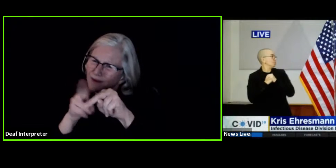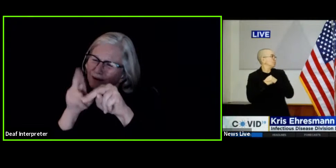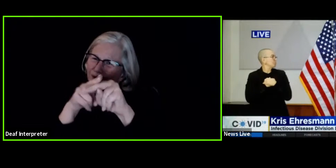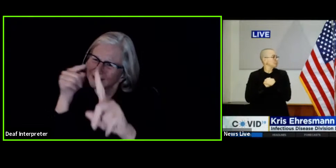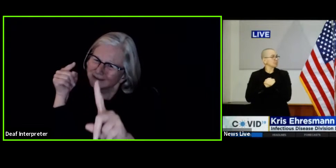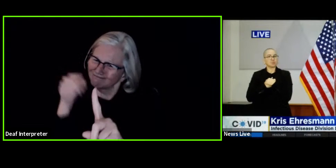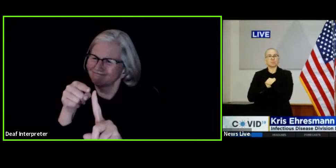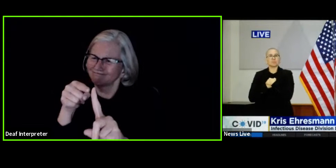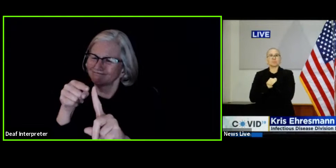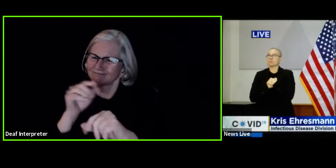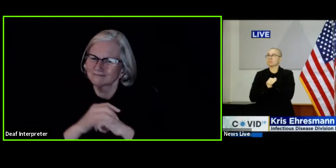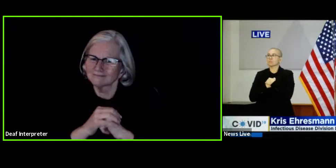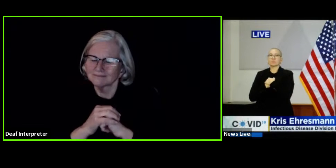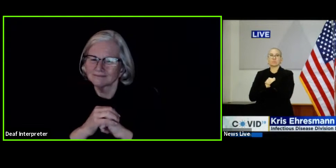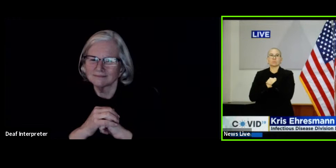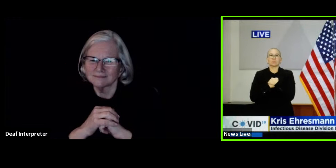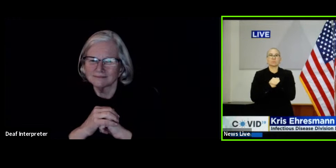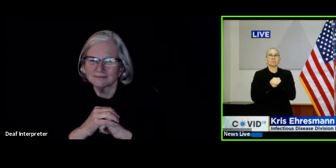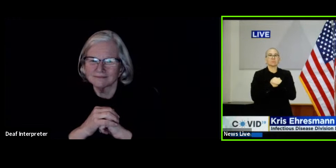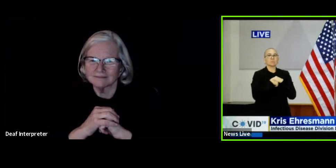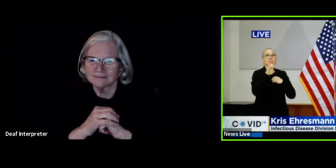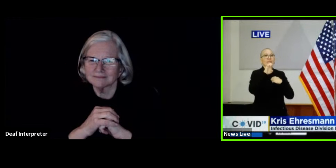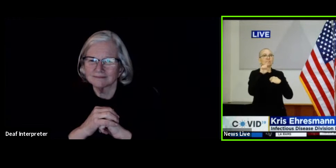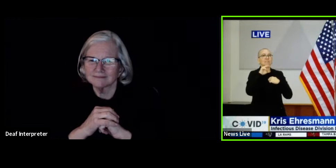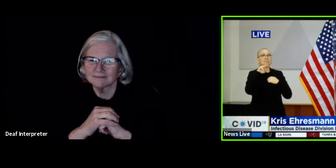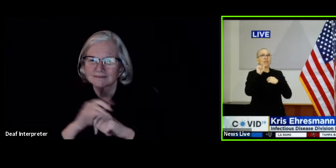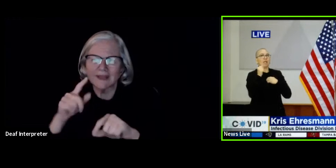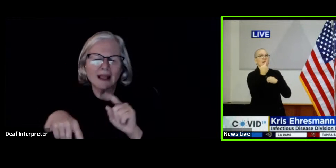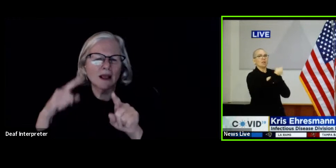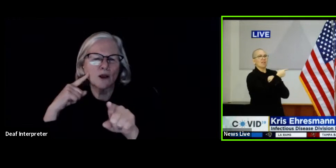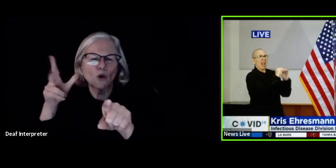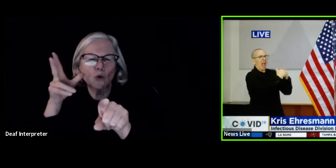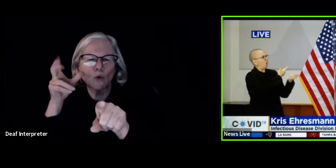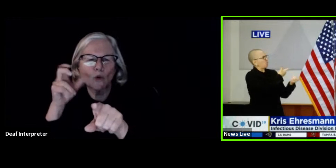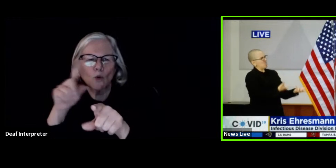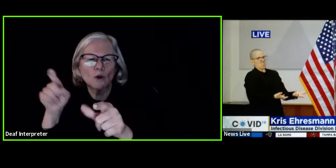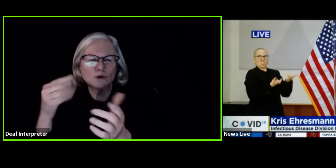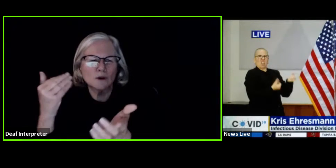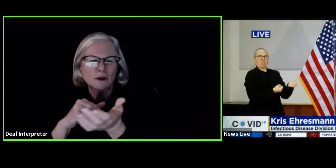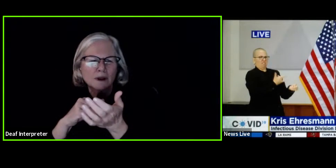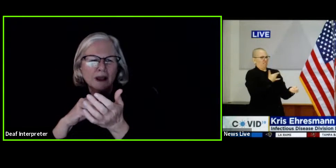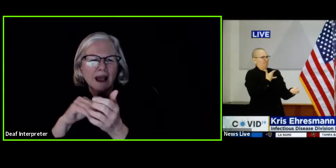IF SOMEONE GETS AN ALERT SAYING THEY'VE BEEN EXPOSED, ARE YOU CONFIDENT THAT THEY REALLY